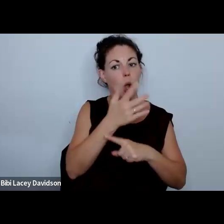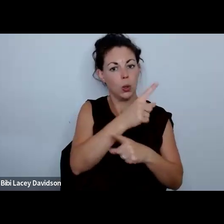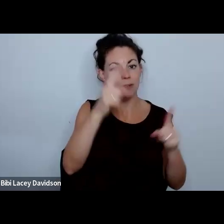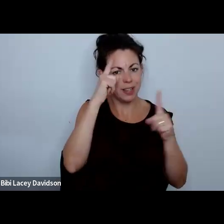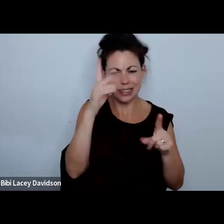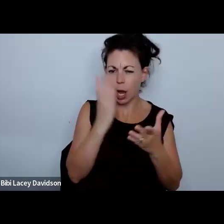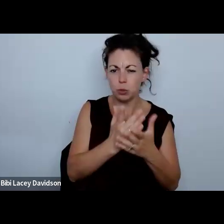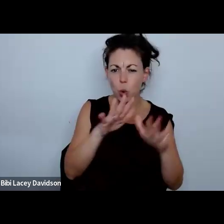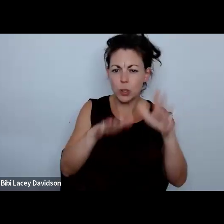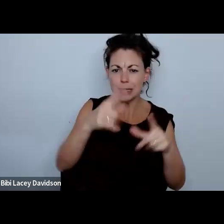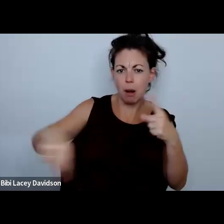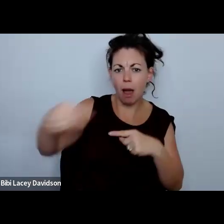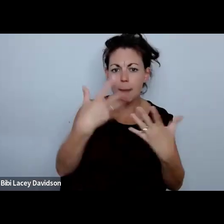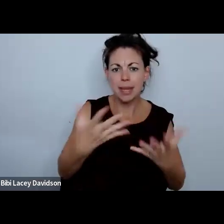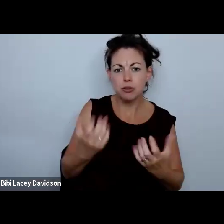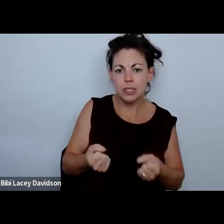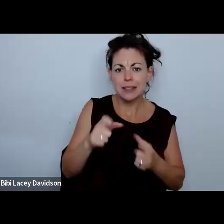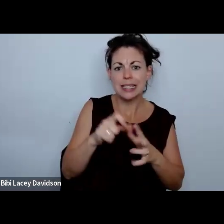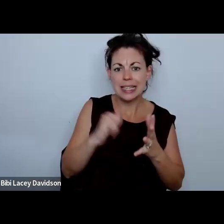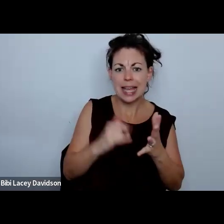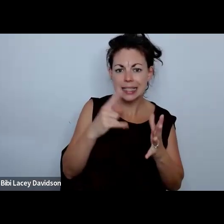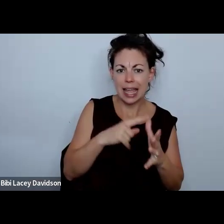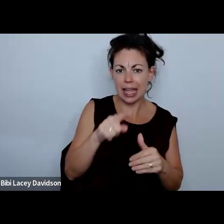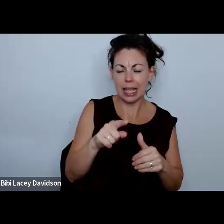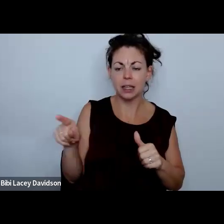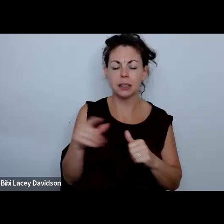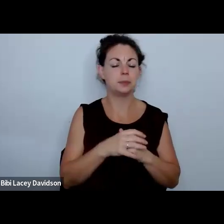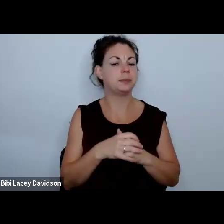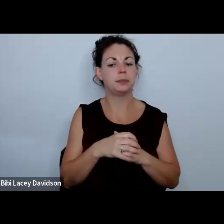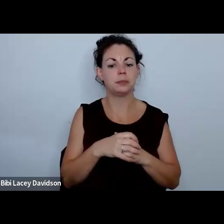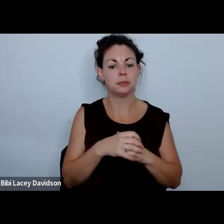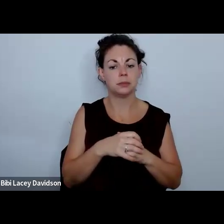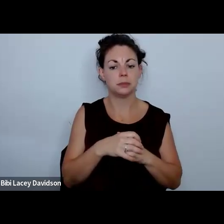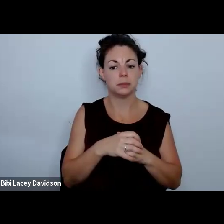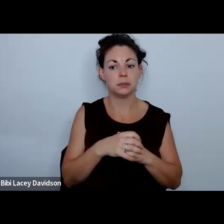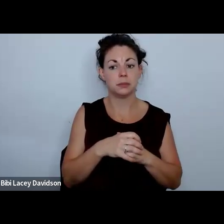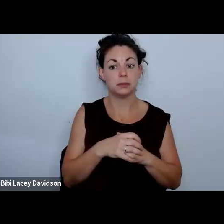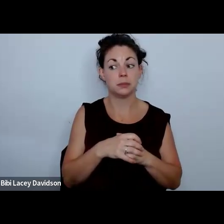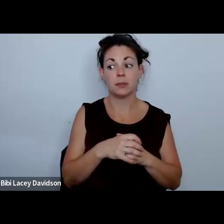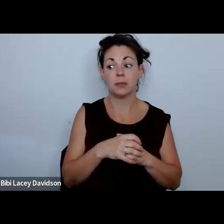So that helped spark my interest in policy. I was also studying philosophy, and I liked the idea of sort of